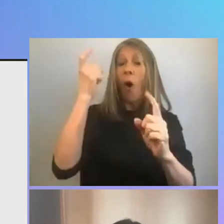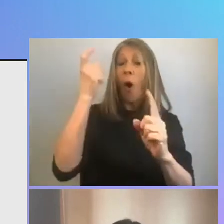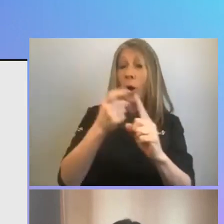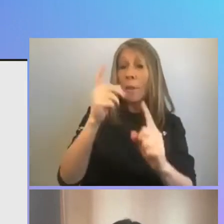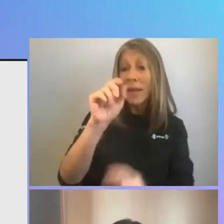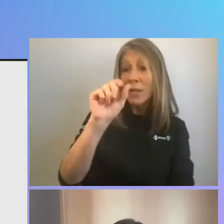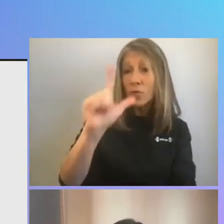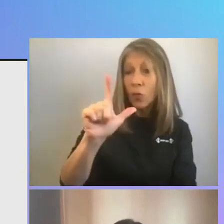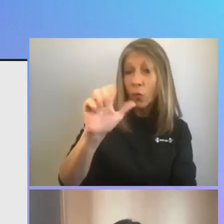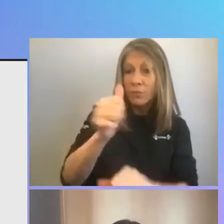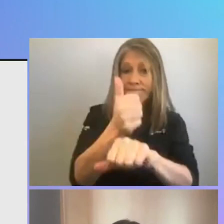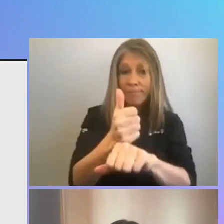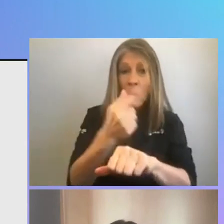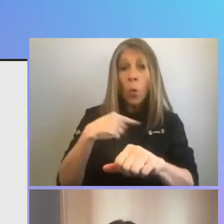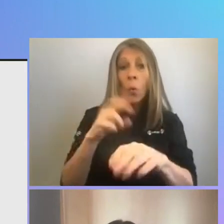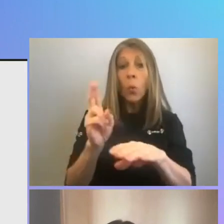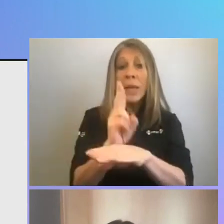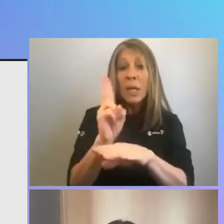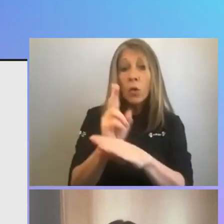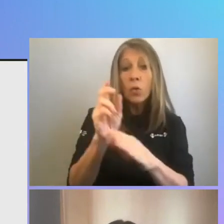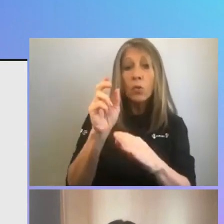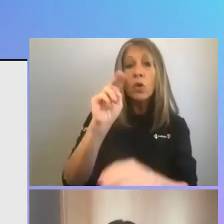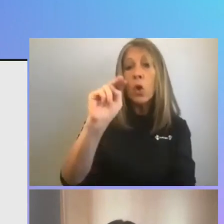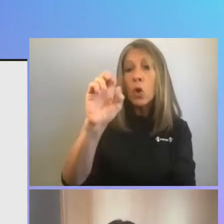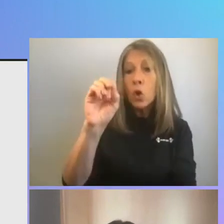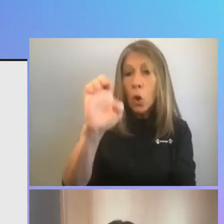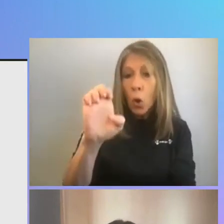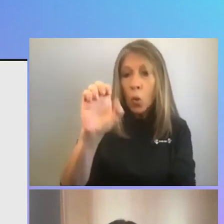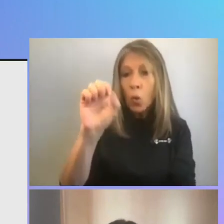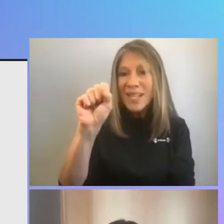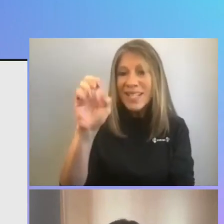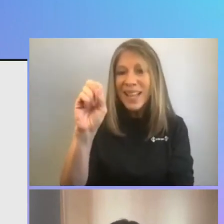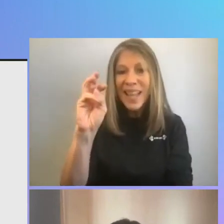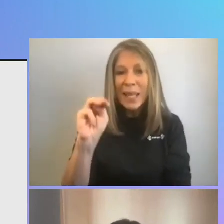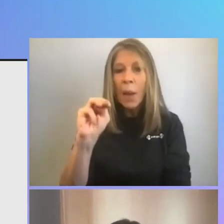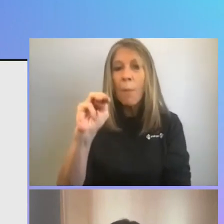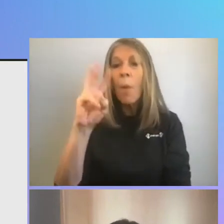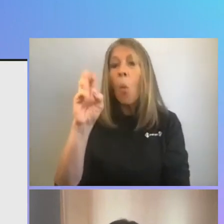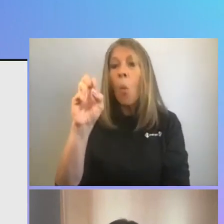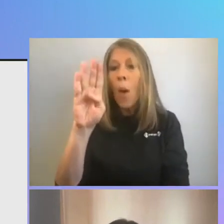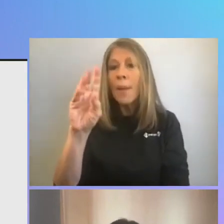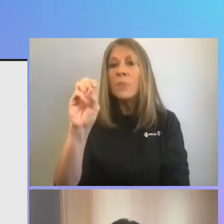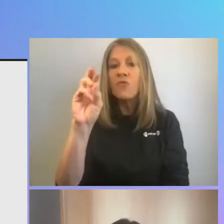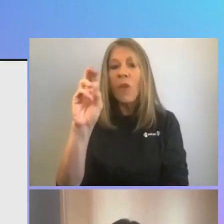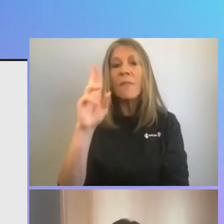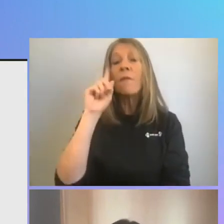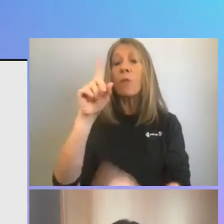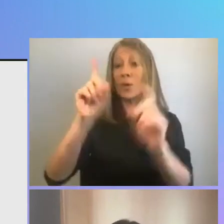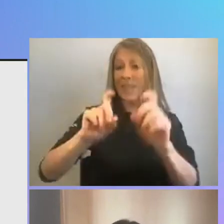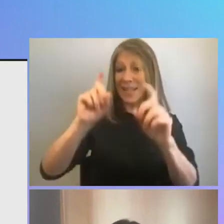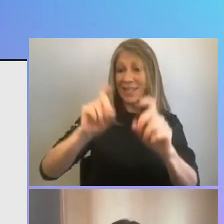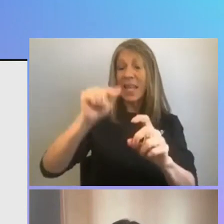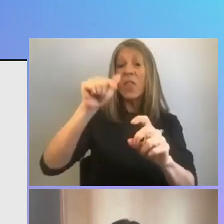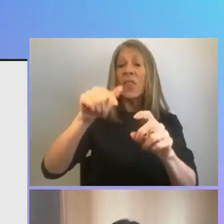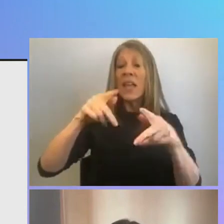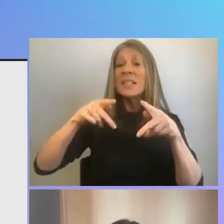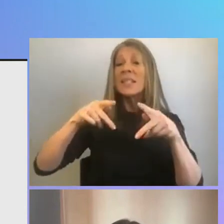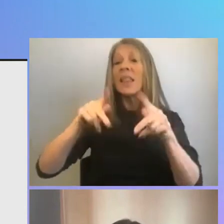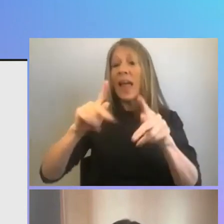implementation, we used. Node selenium WebDriver for automated accessibility testing and this has allowed us to conduct